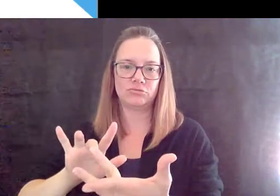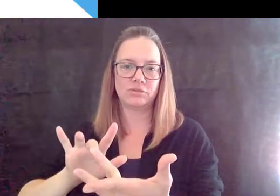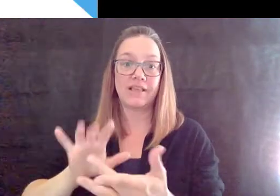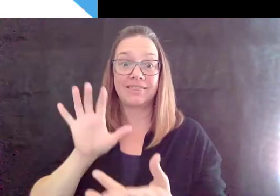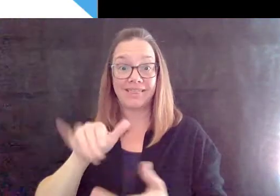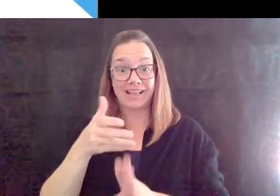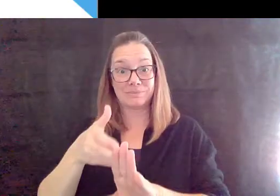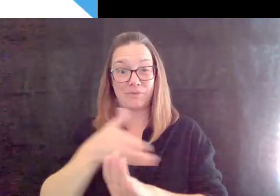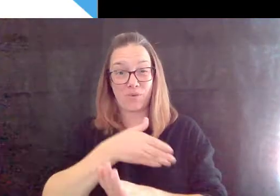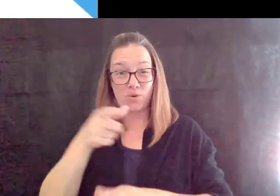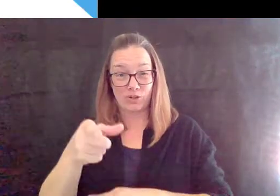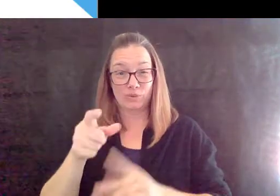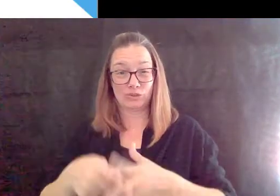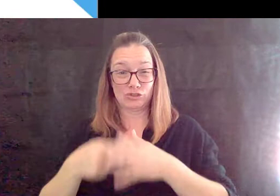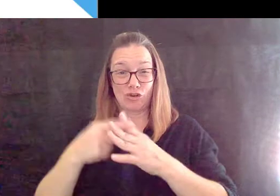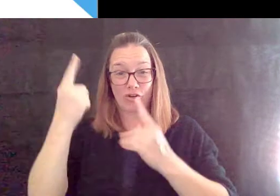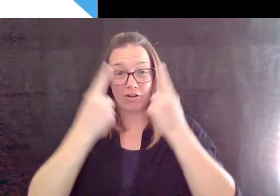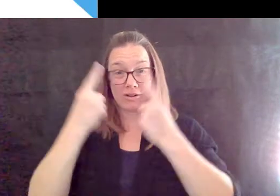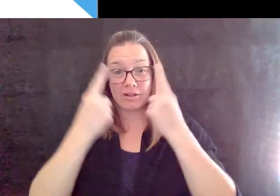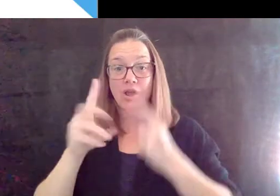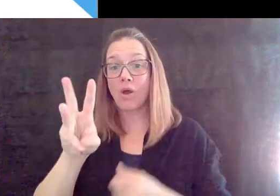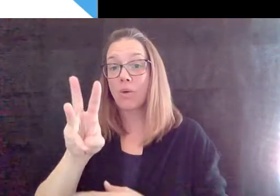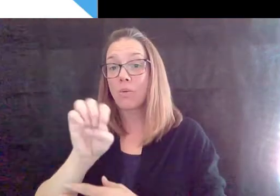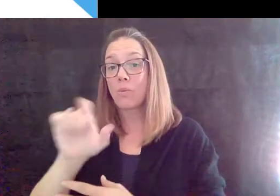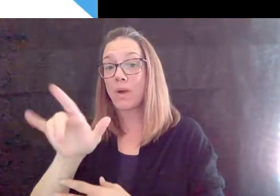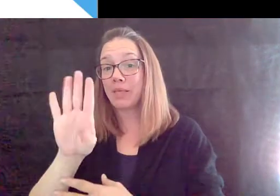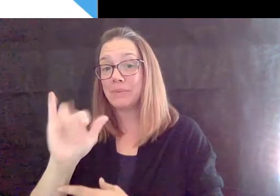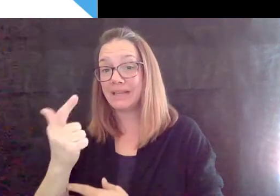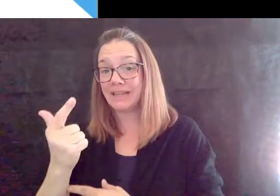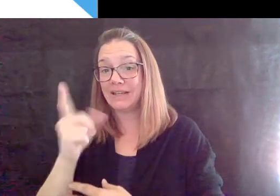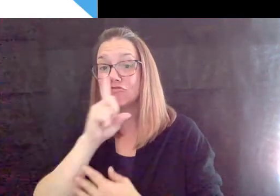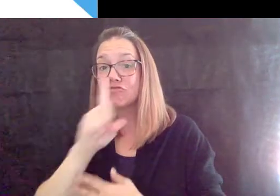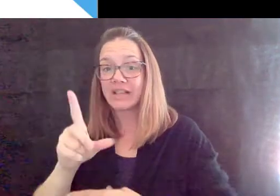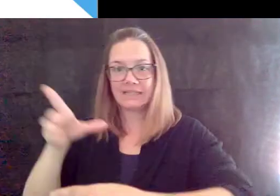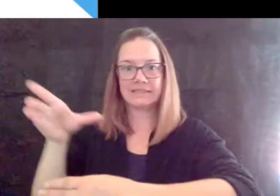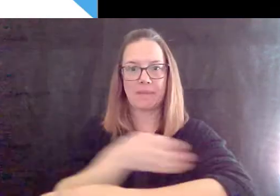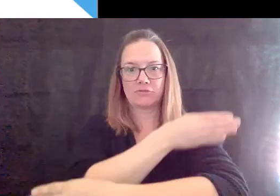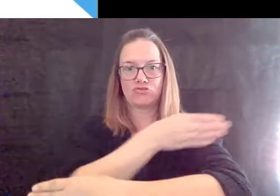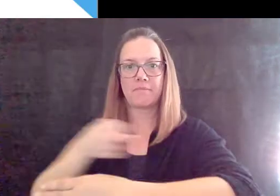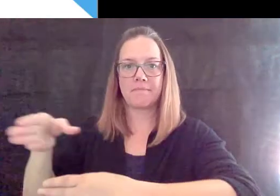And that's just before you start considering that well-being exists on a spectrum, right.